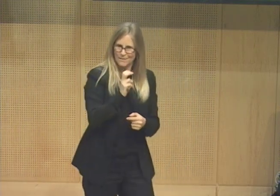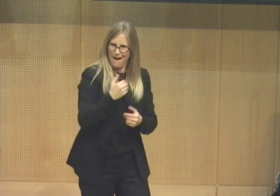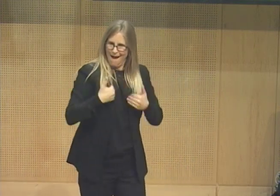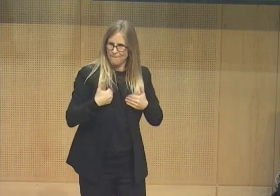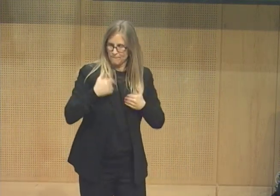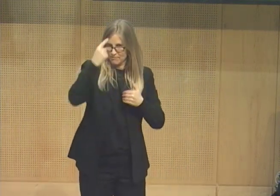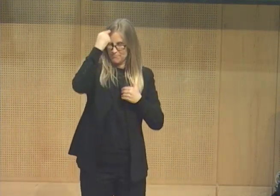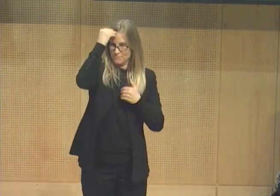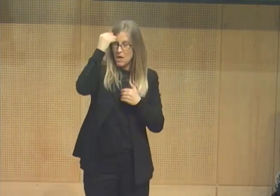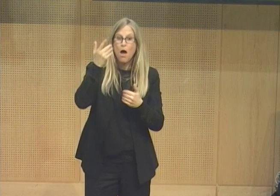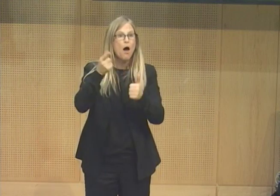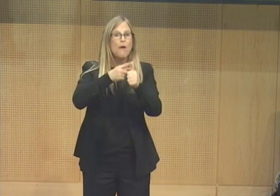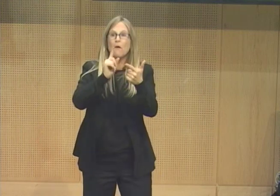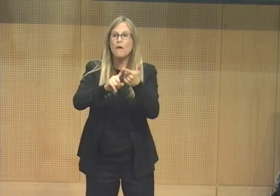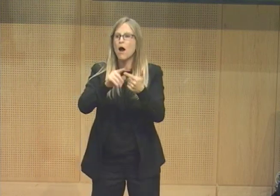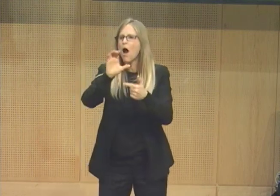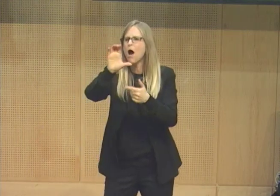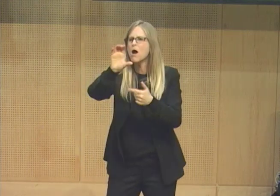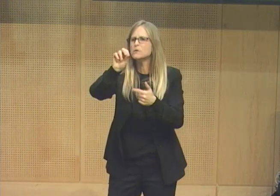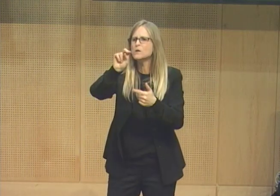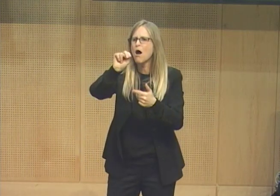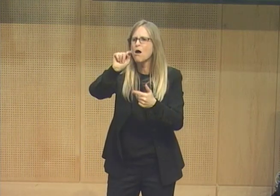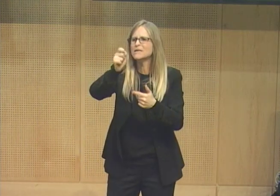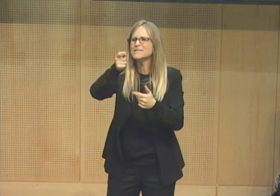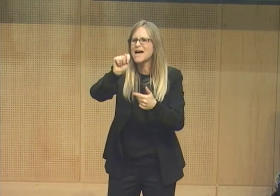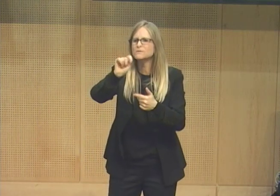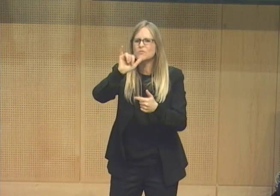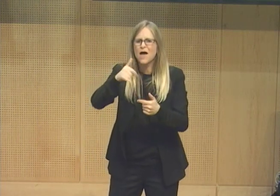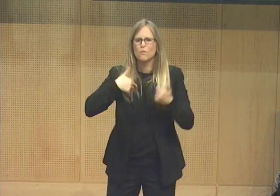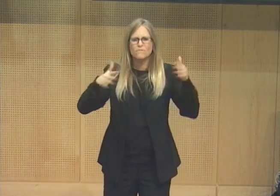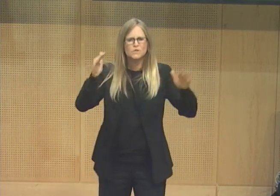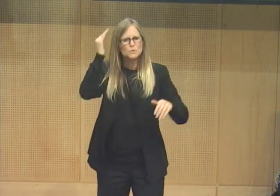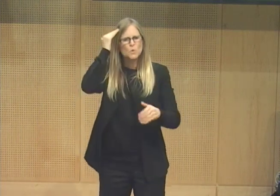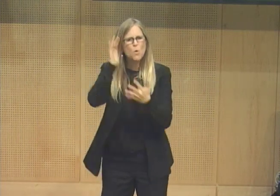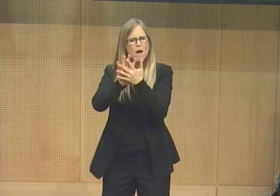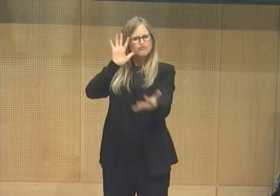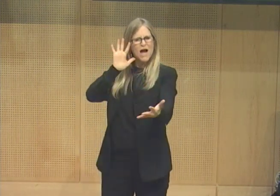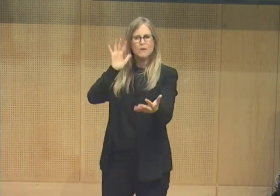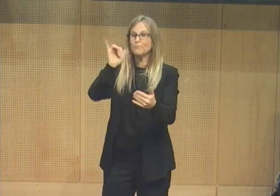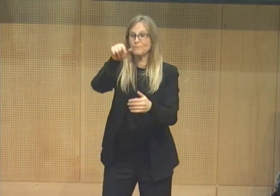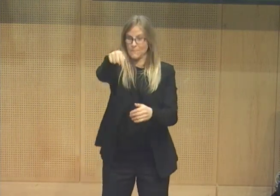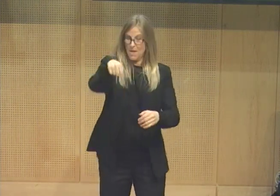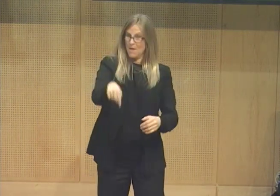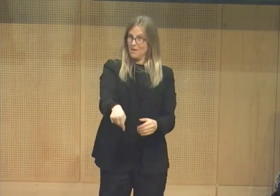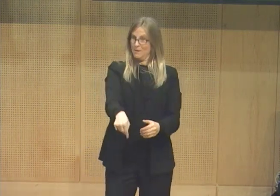We have context that we already know in the abstract. So, for example, when I got into this room,